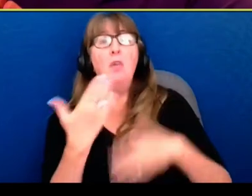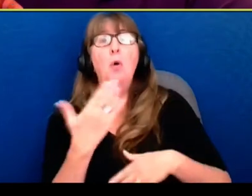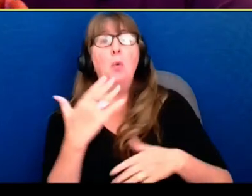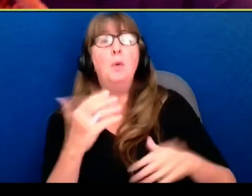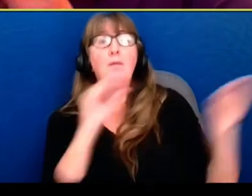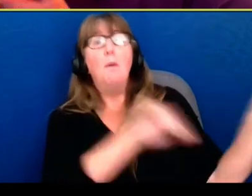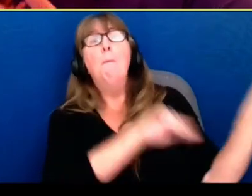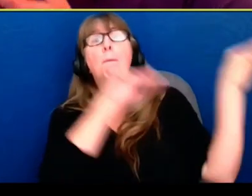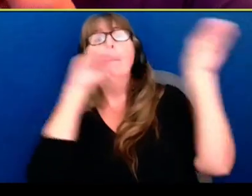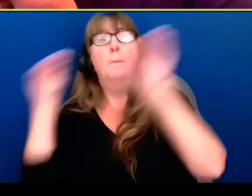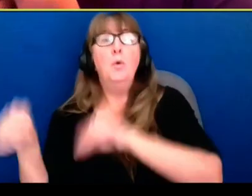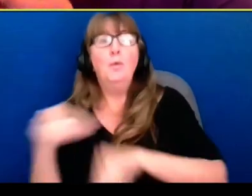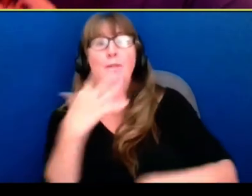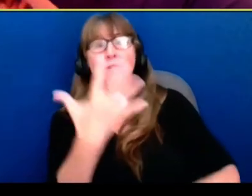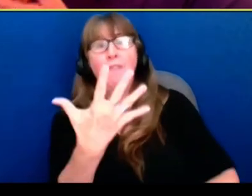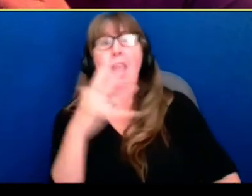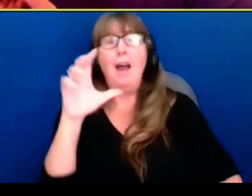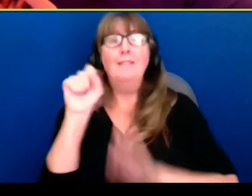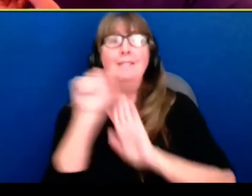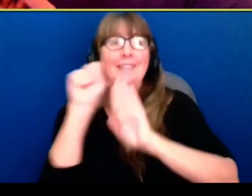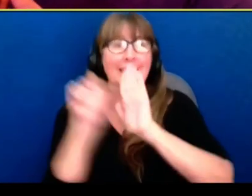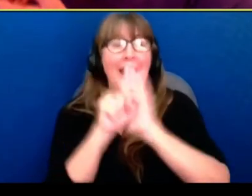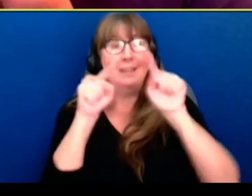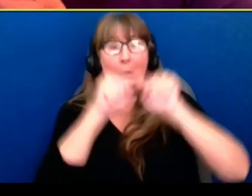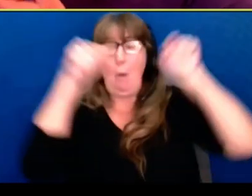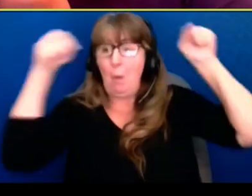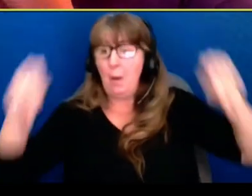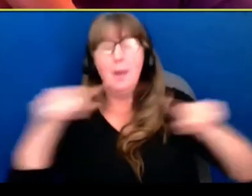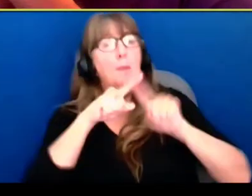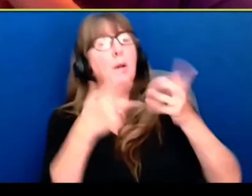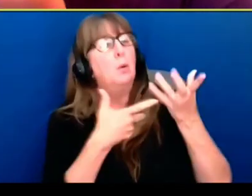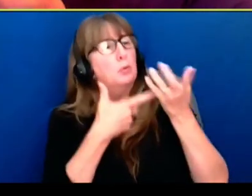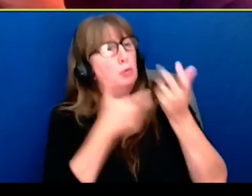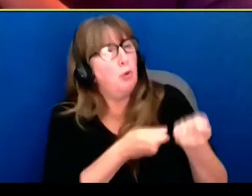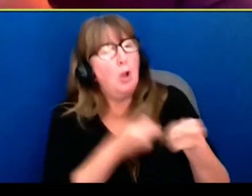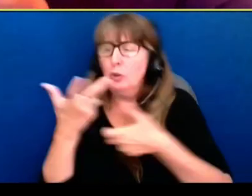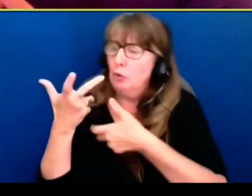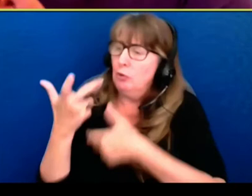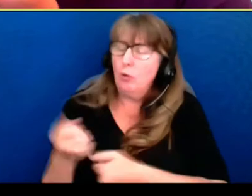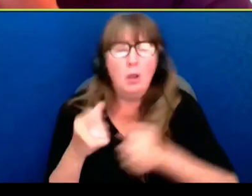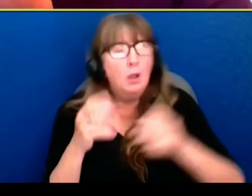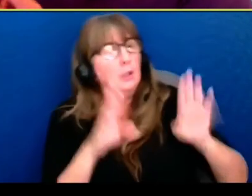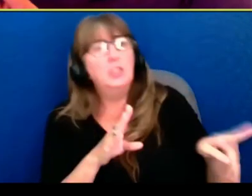Because the trust that was engendered from that openness and honesty and the empathy